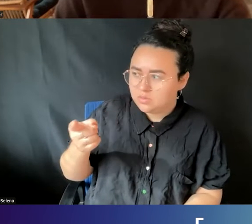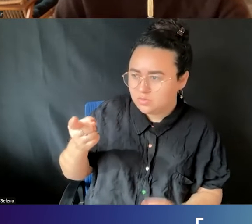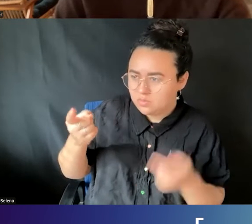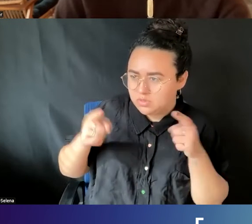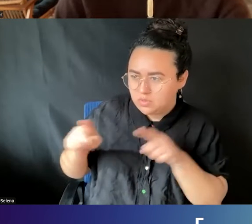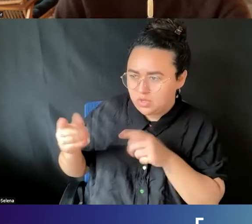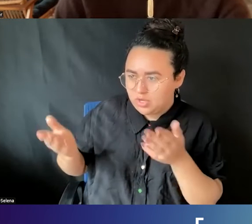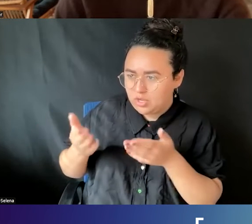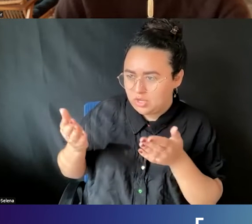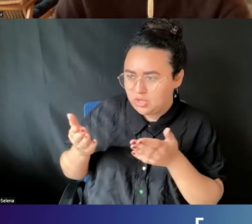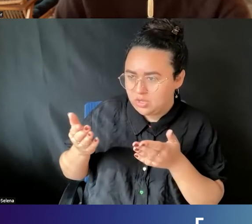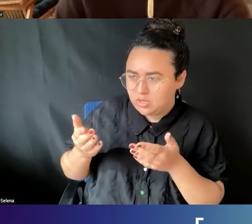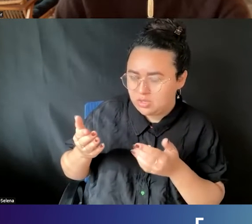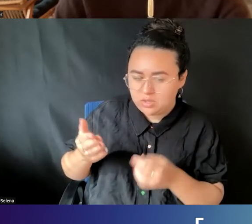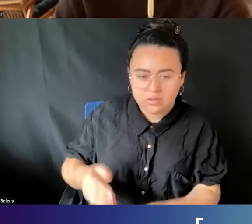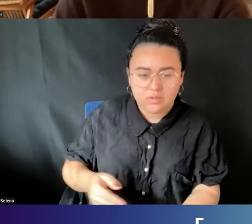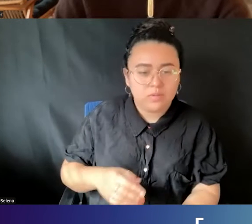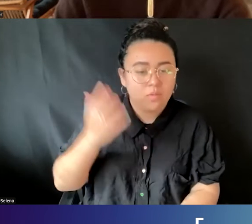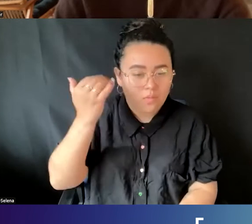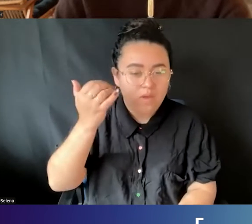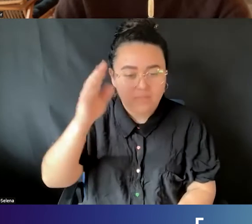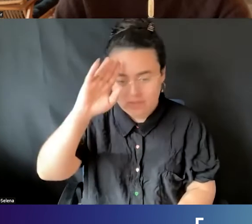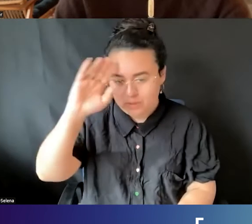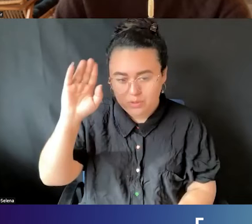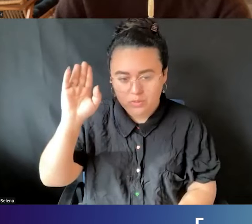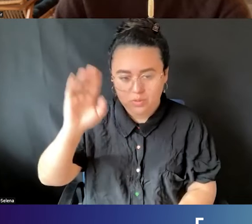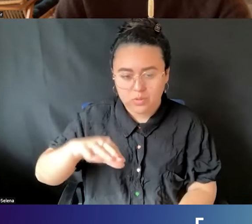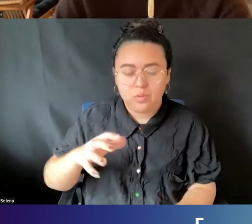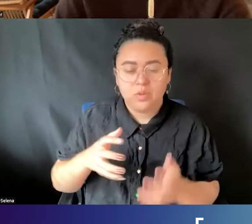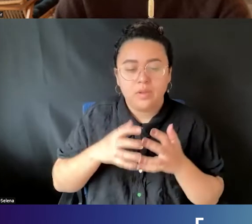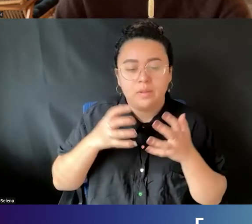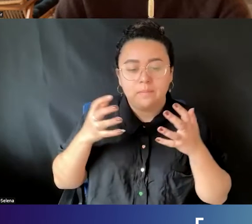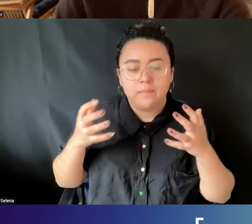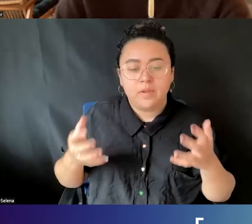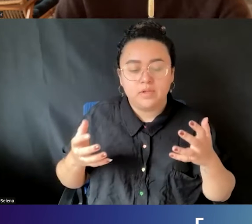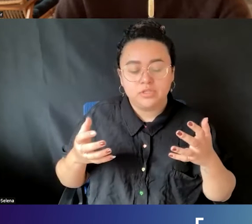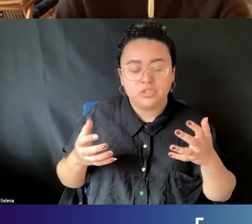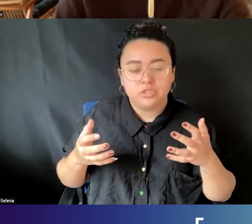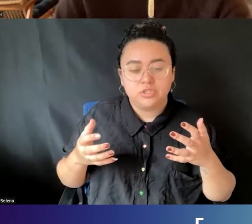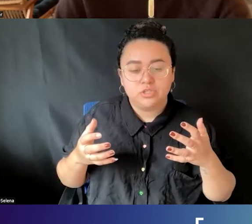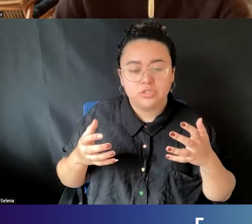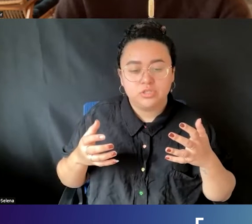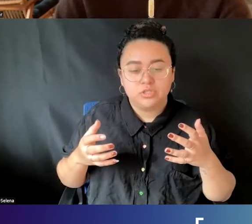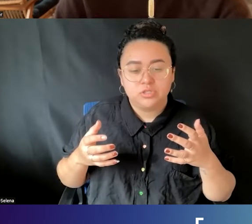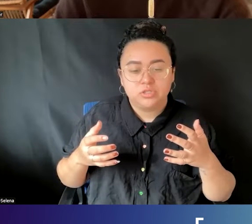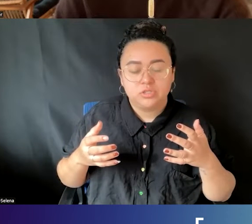And they because they knew how much and you know, my contact there. But Lisa